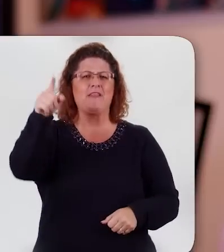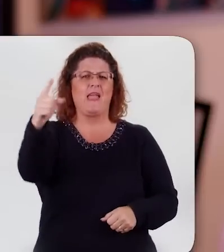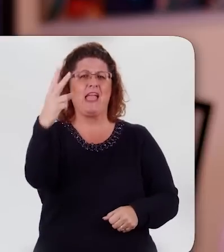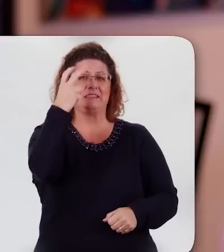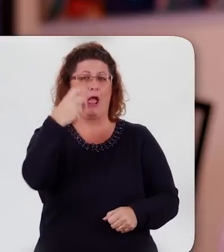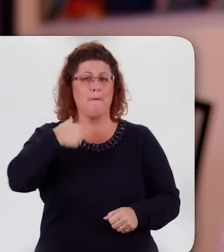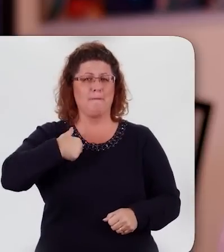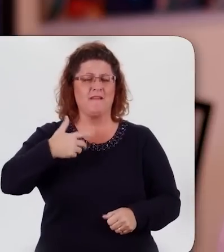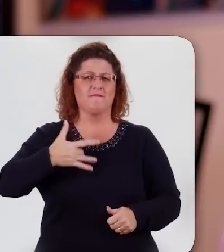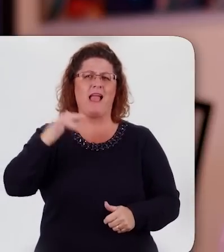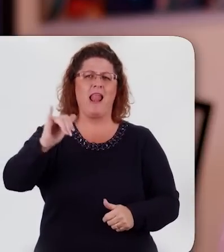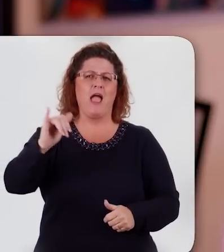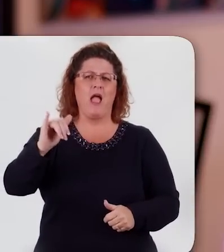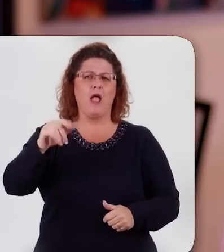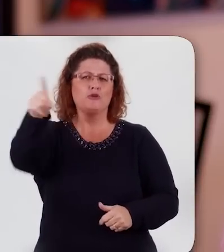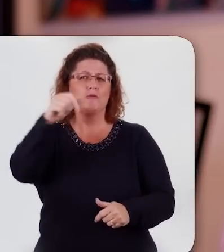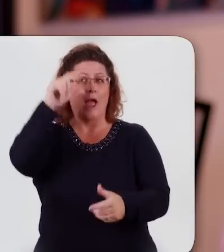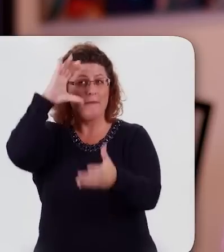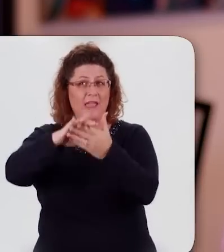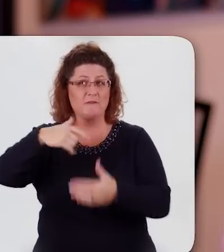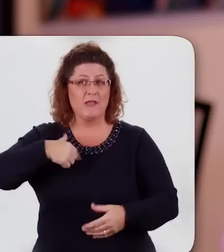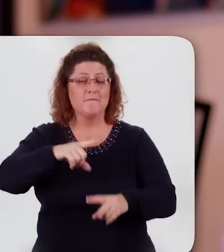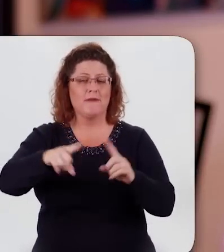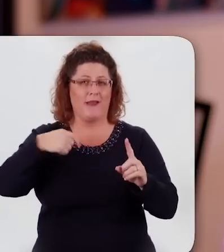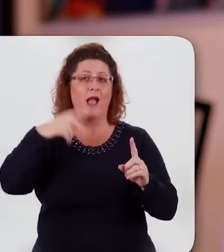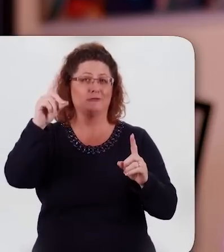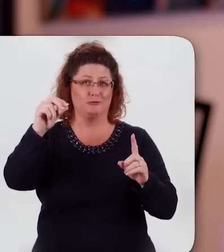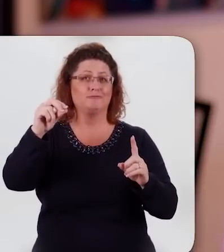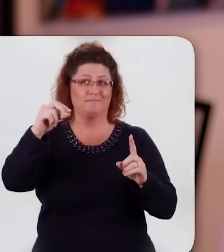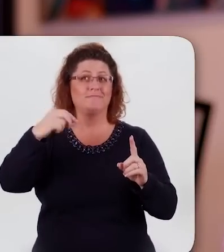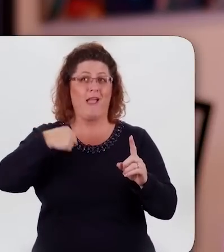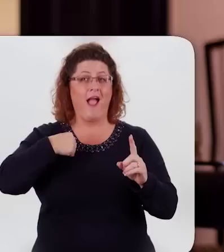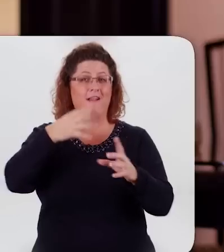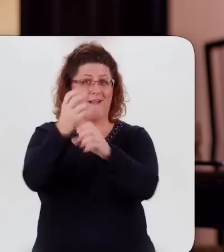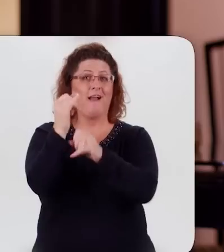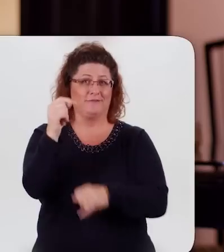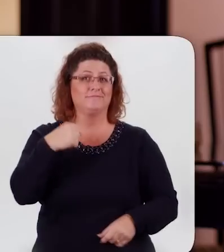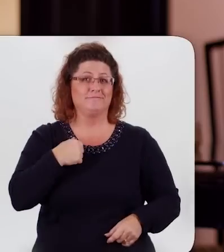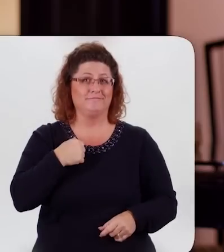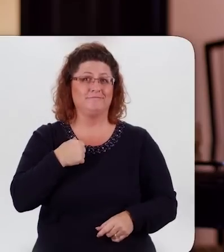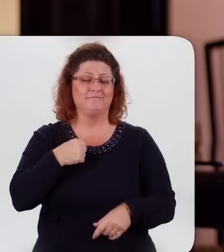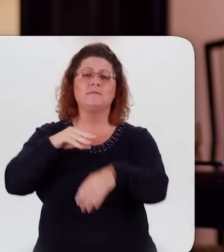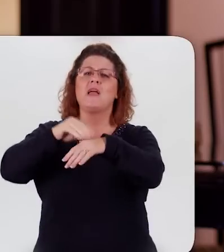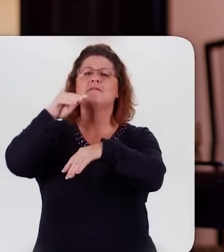it's just really good to be, like, you may have not believed in me, but I believed in me, and, as you see, I win. I think the best advice I can give someone